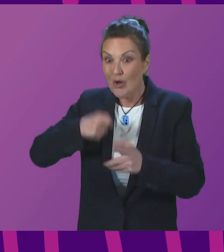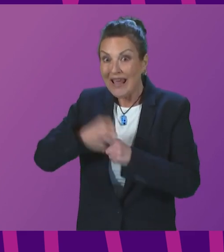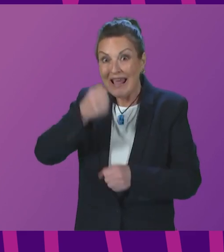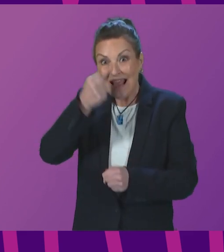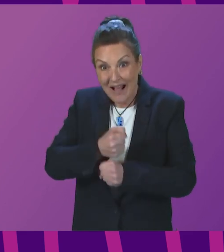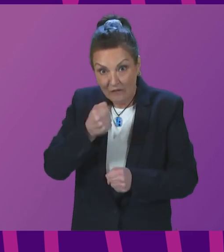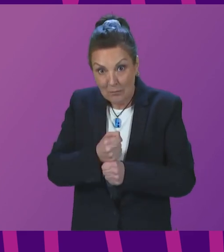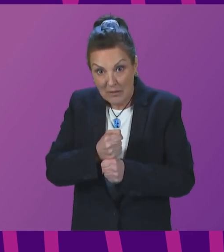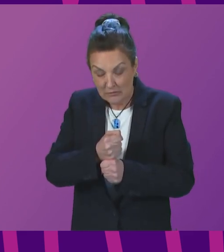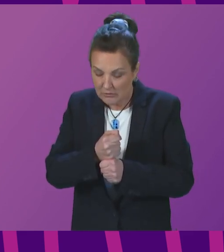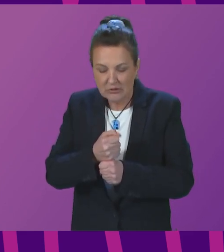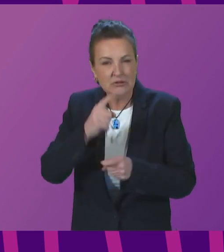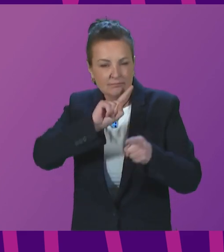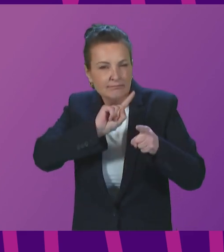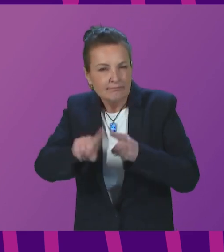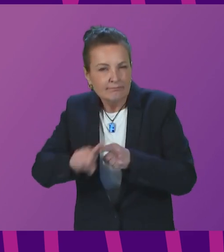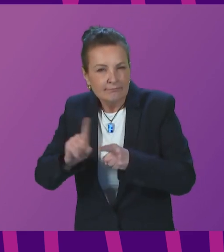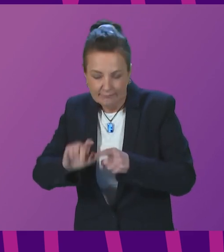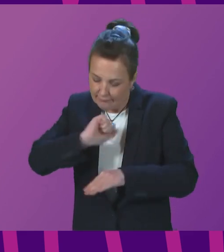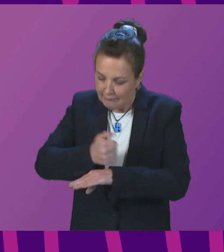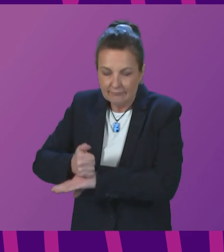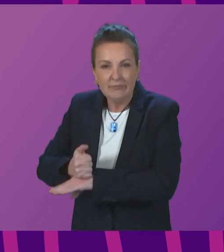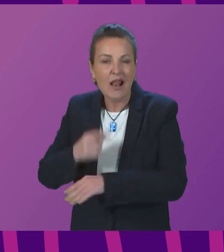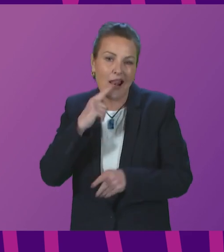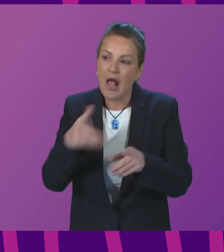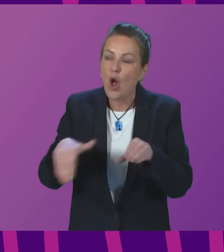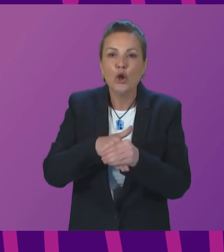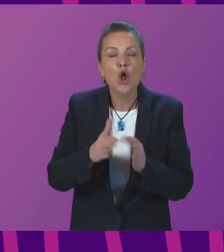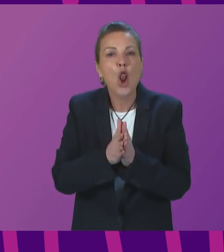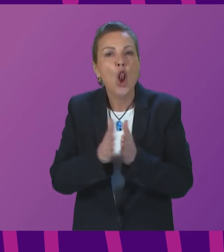“including Long Covid clinics are inadequate and do not meet current demand”. It also said that